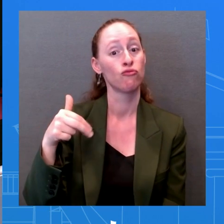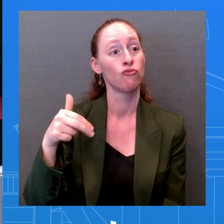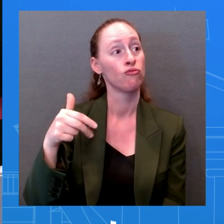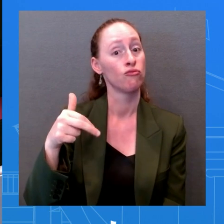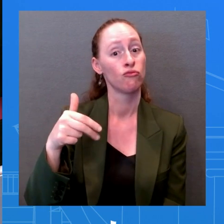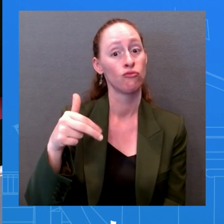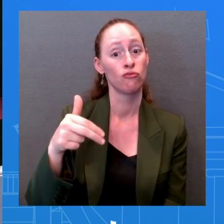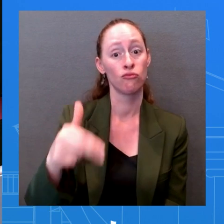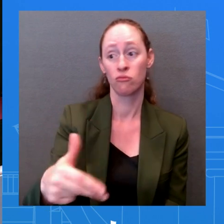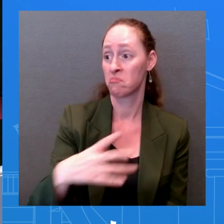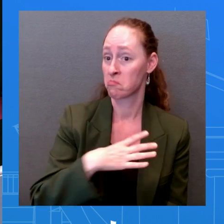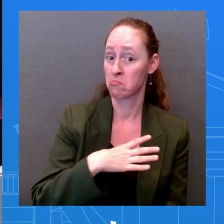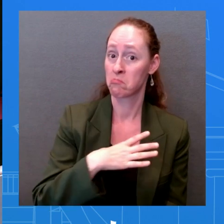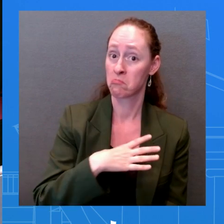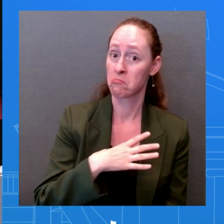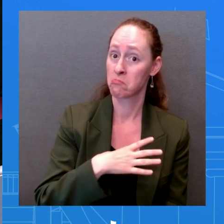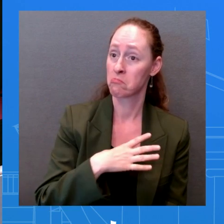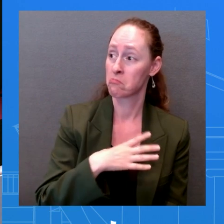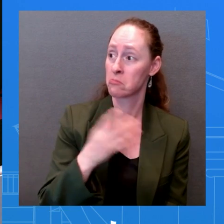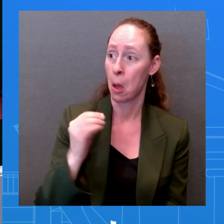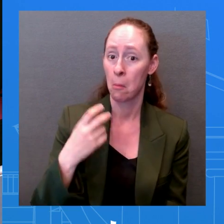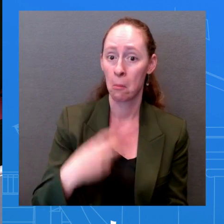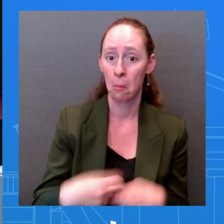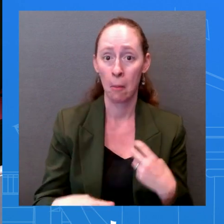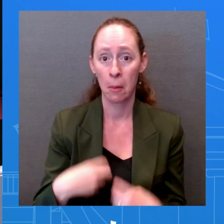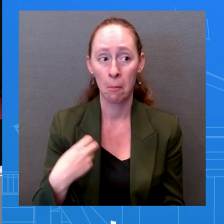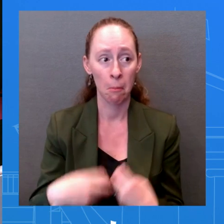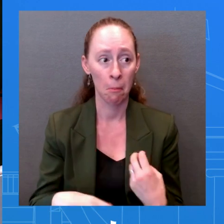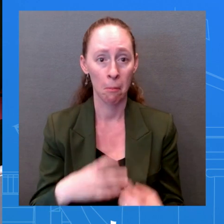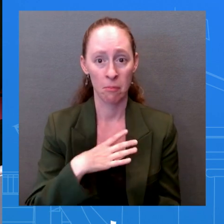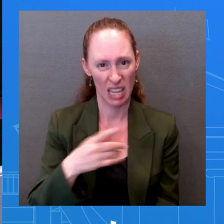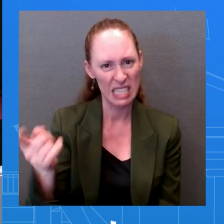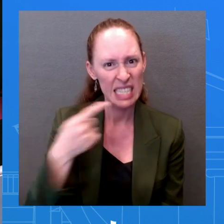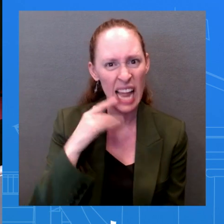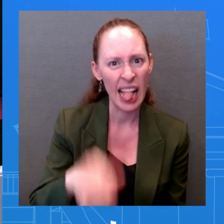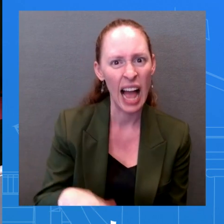We haven't heard a message from the administration in a few months telling people not to come.